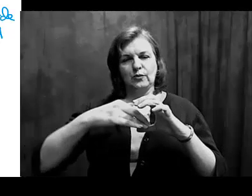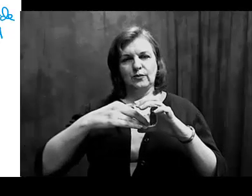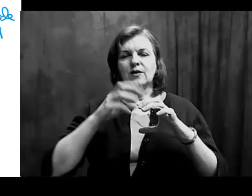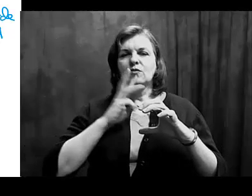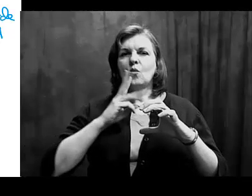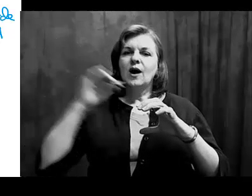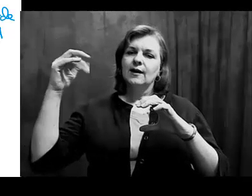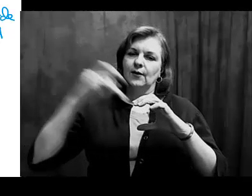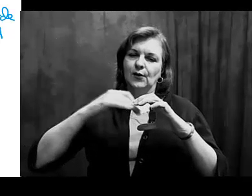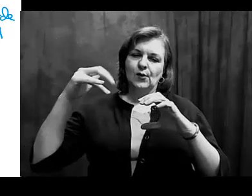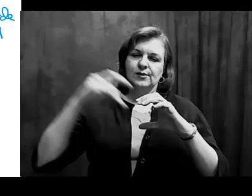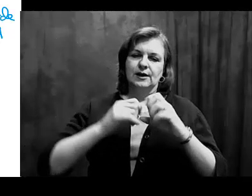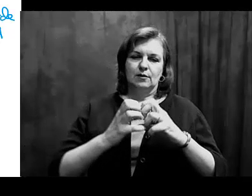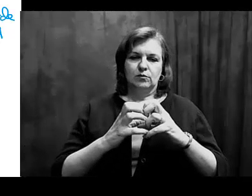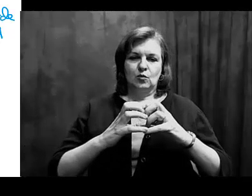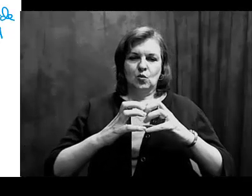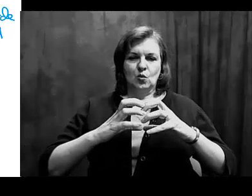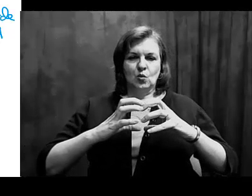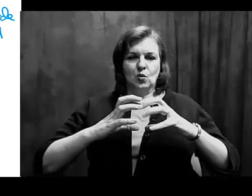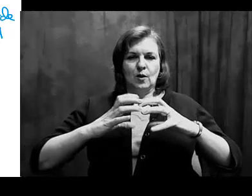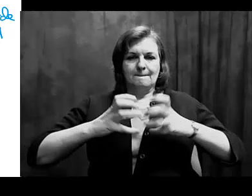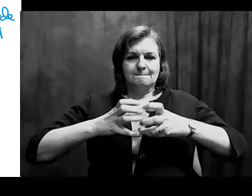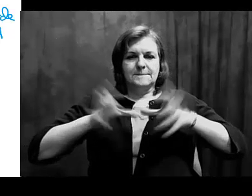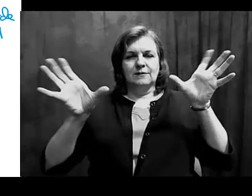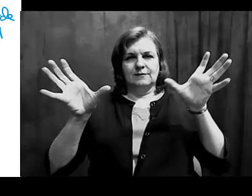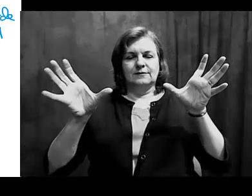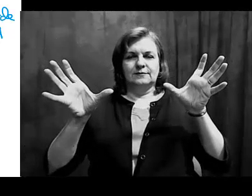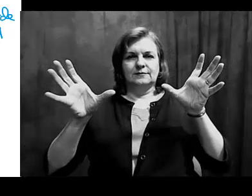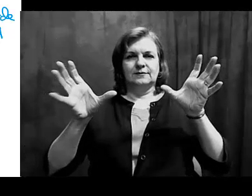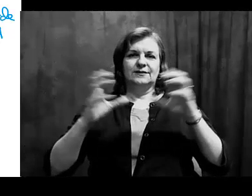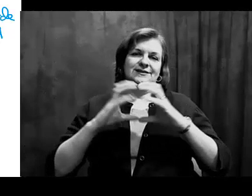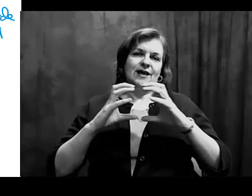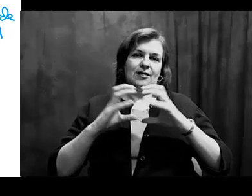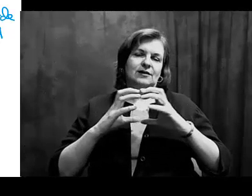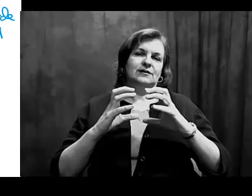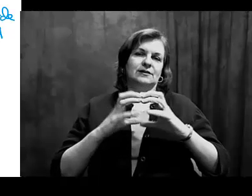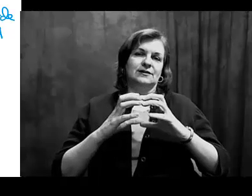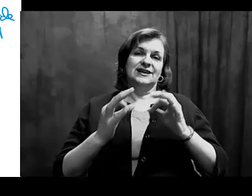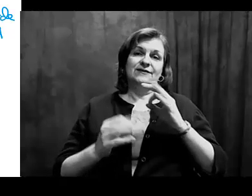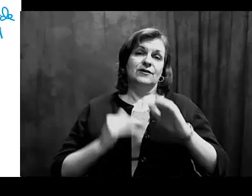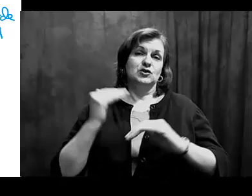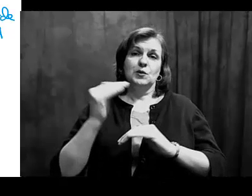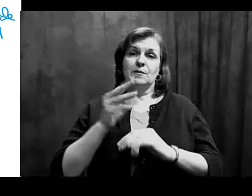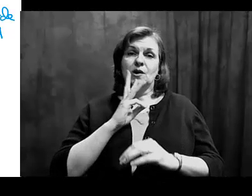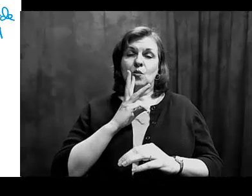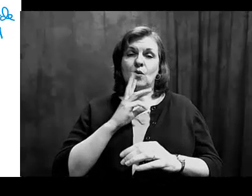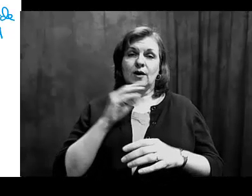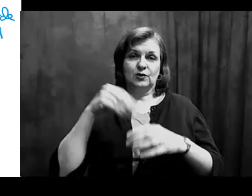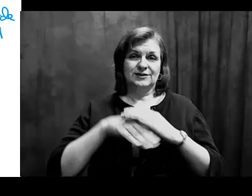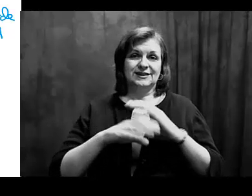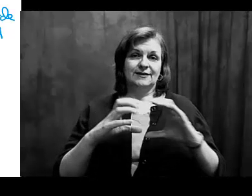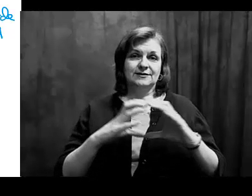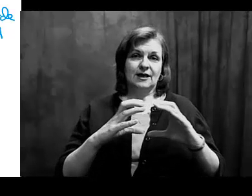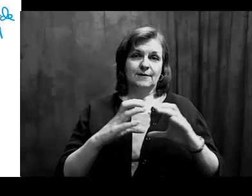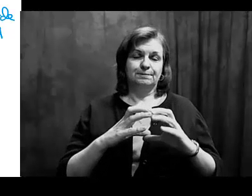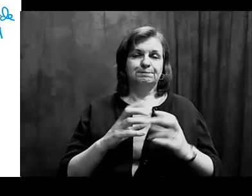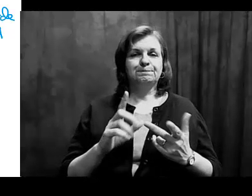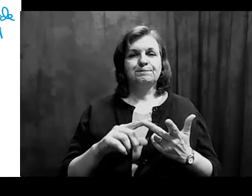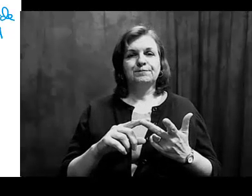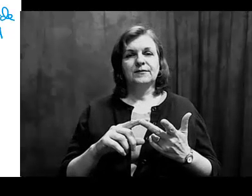which way is water gonna want to move? the solute concentration is high inside